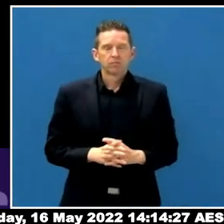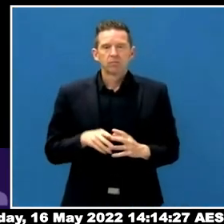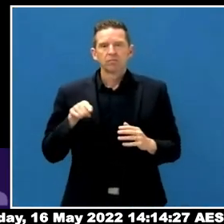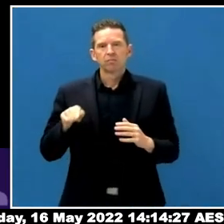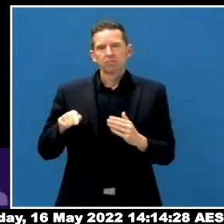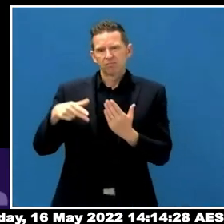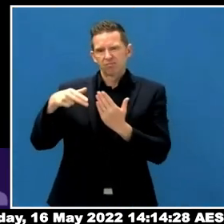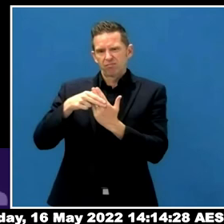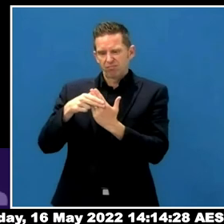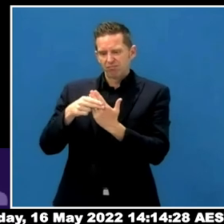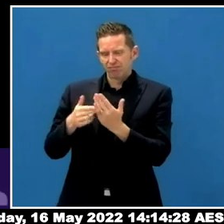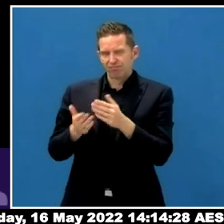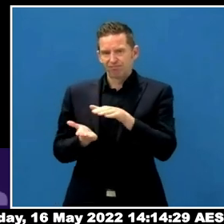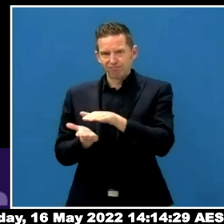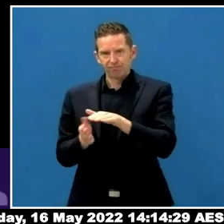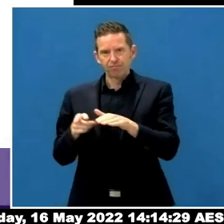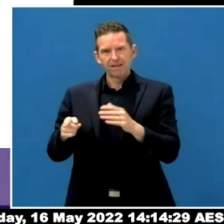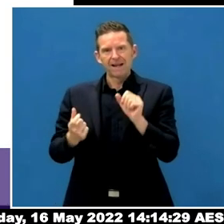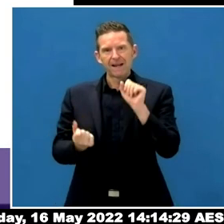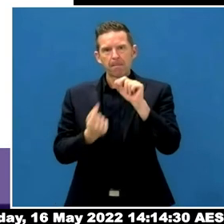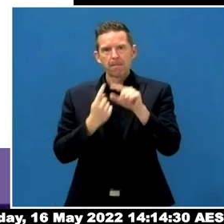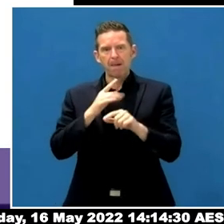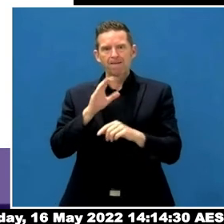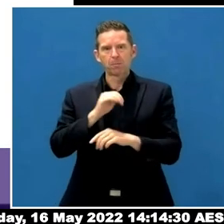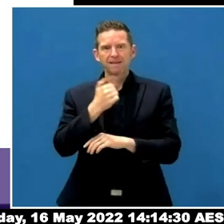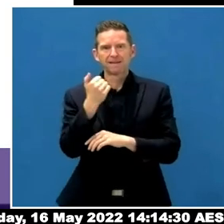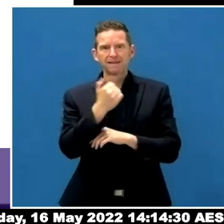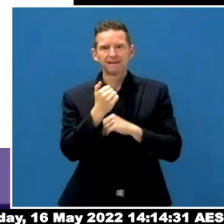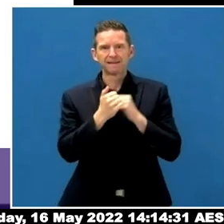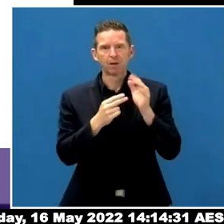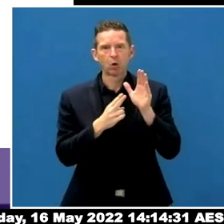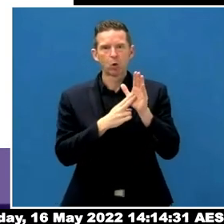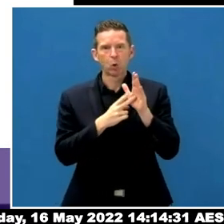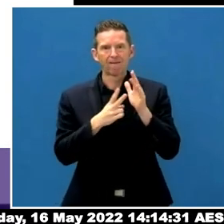that of 16 November 2019 to Steven Herald, the CEO?